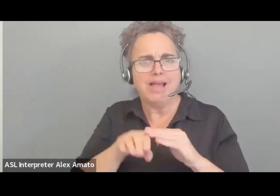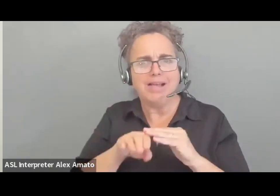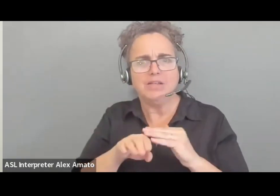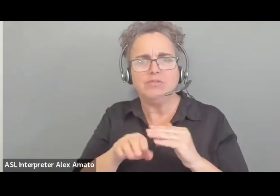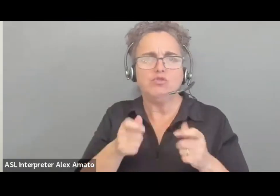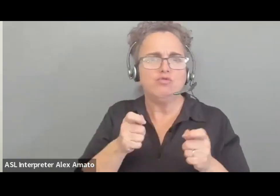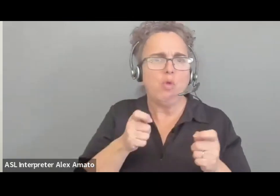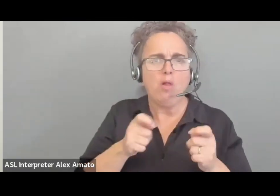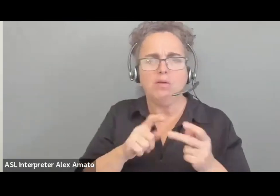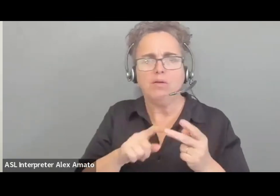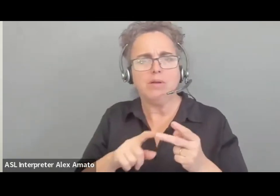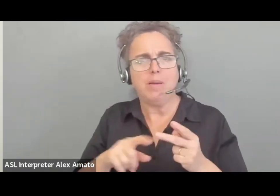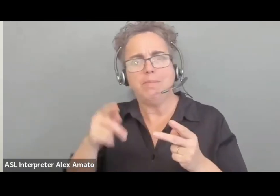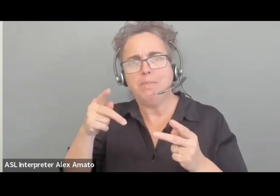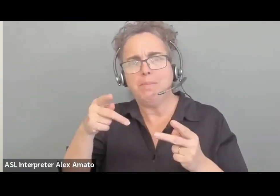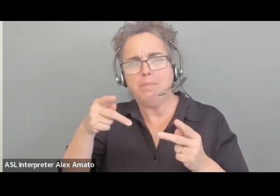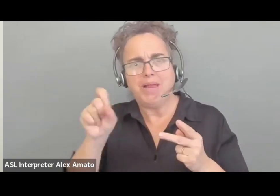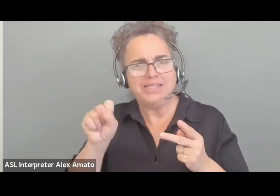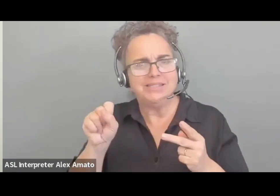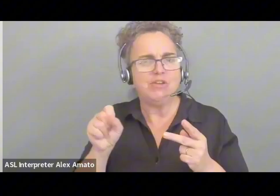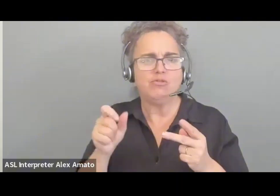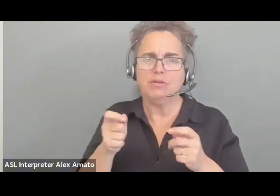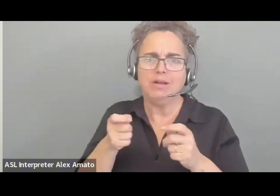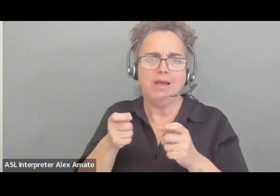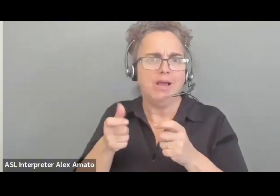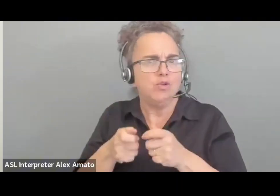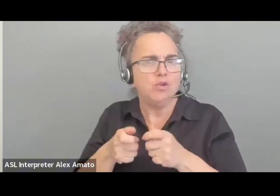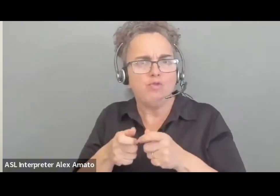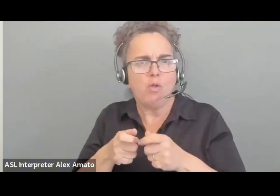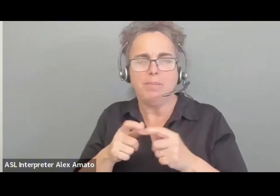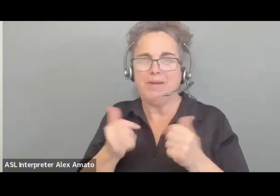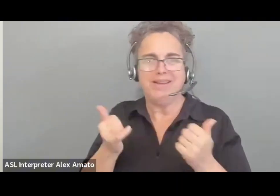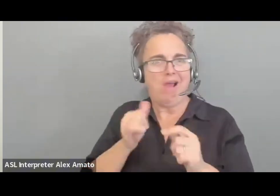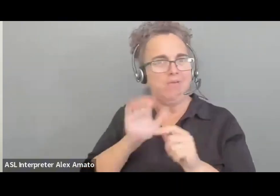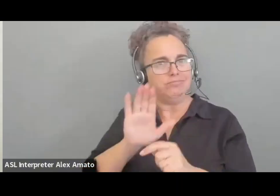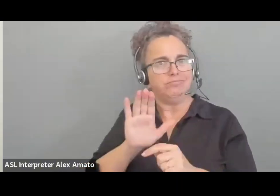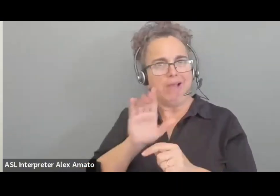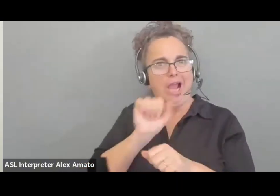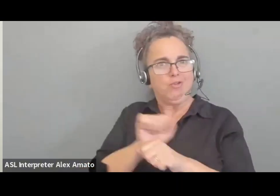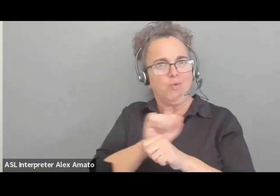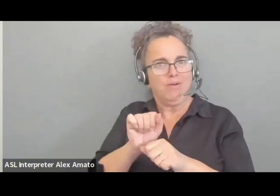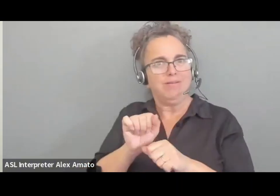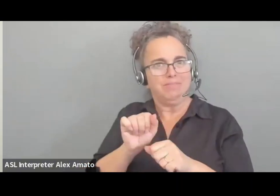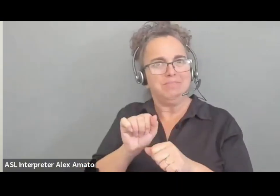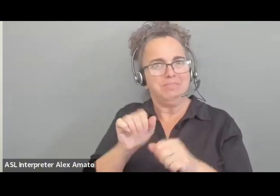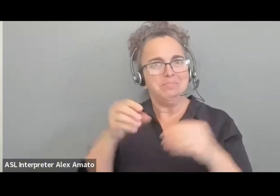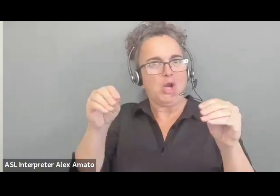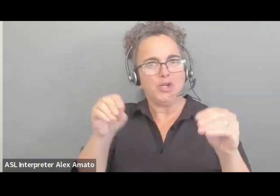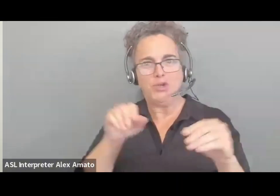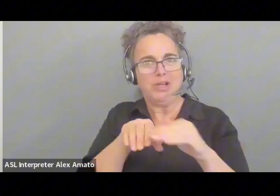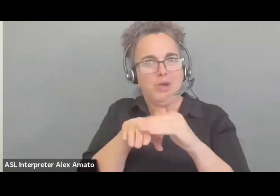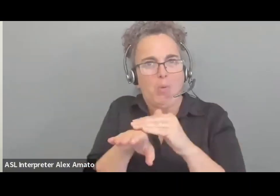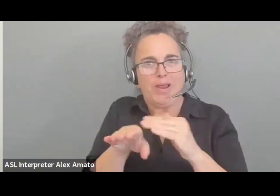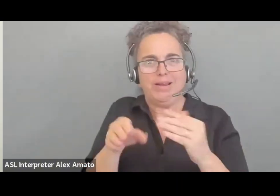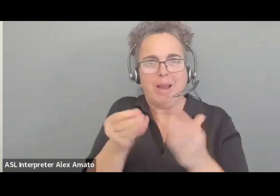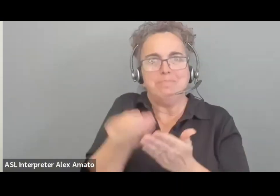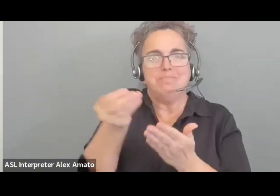those things didn't exist. Now we have this large scale market where one can go and buy these, buy this equipment now it is expensive,